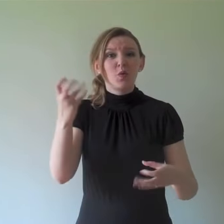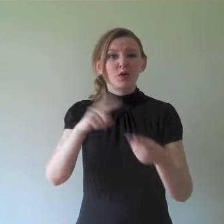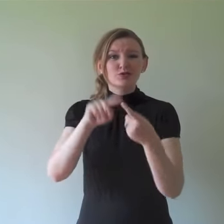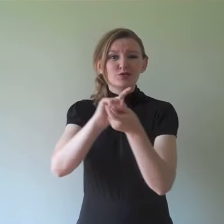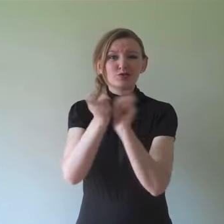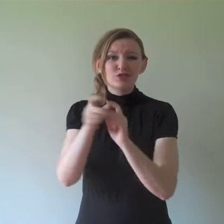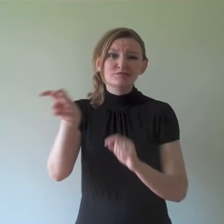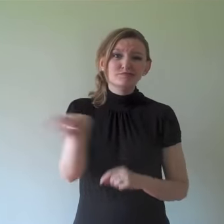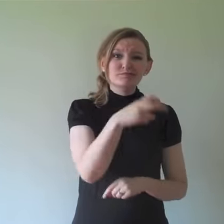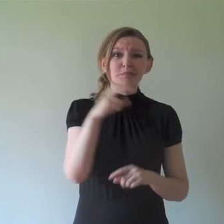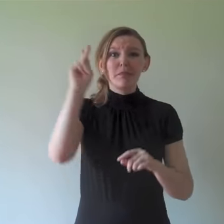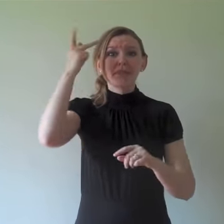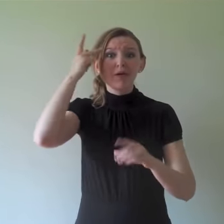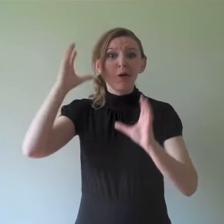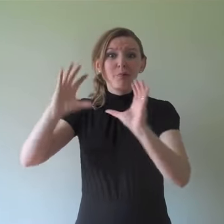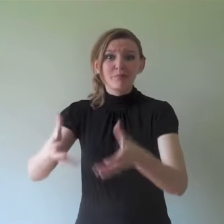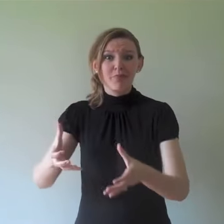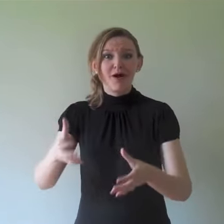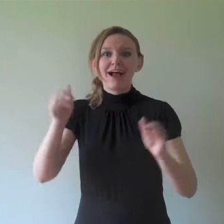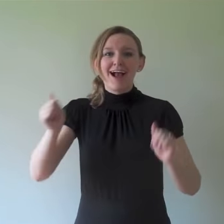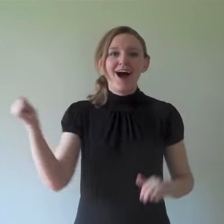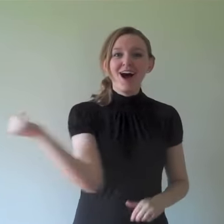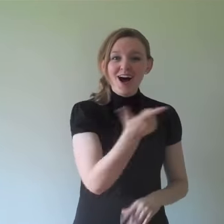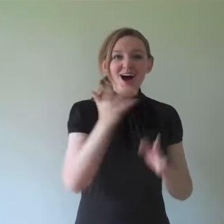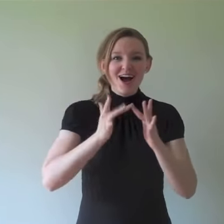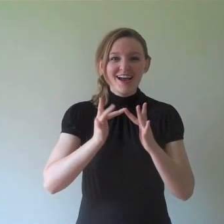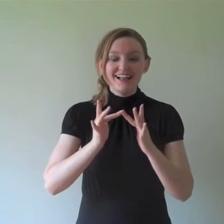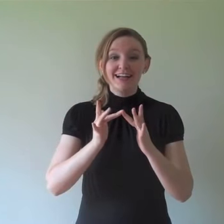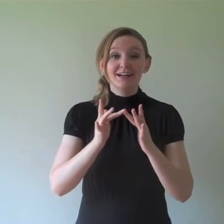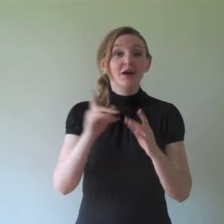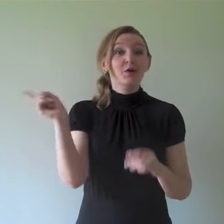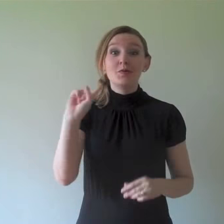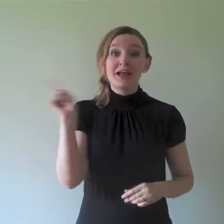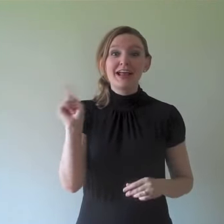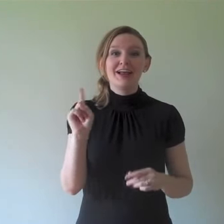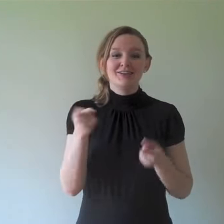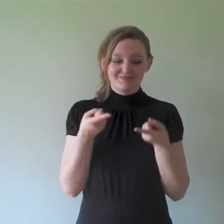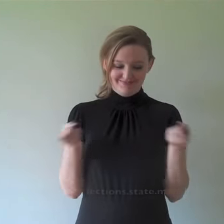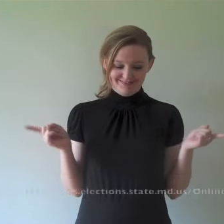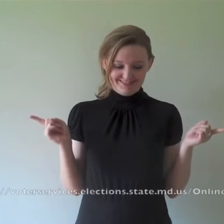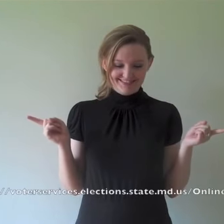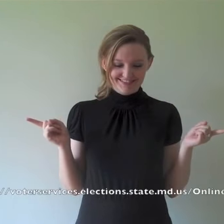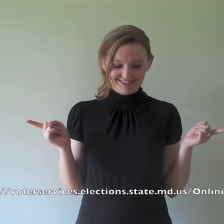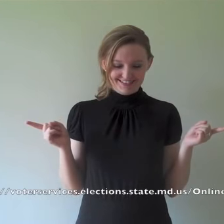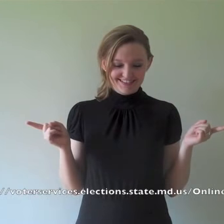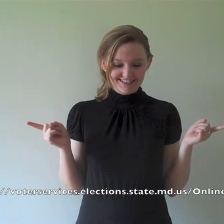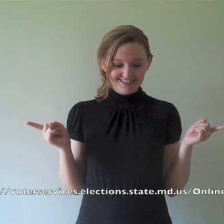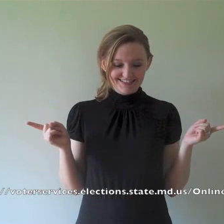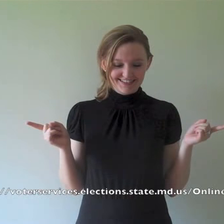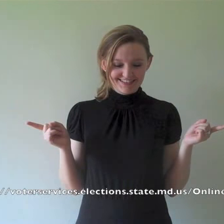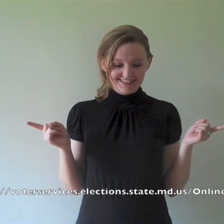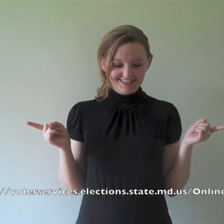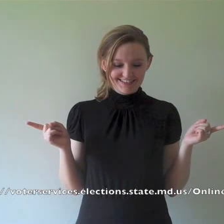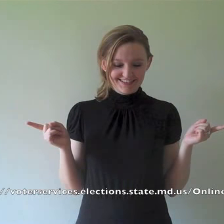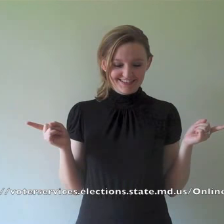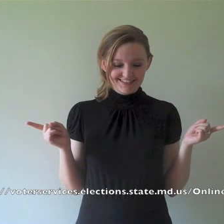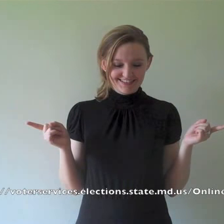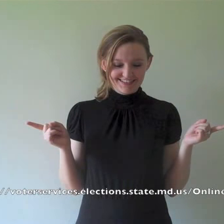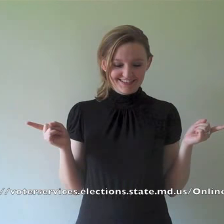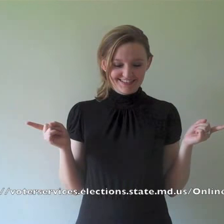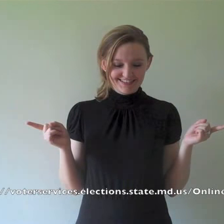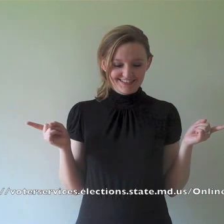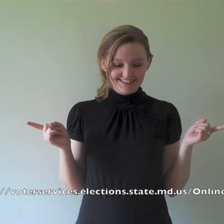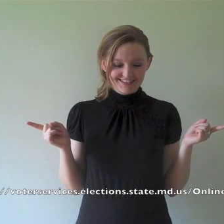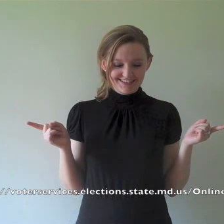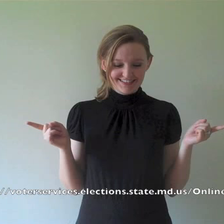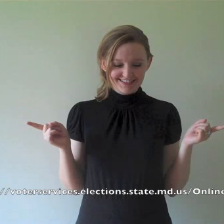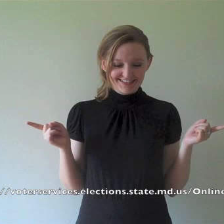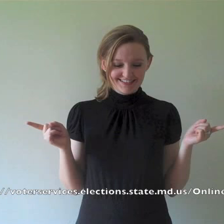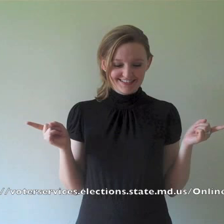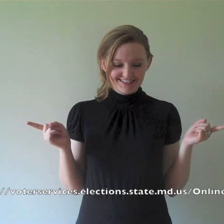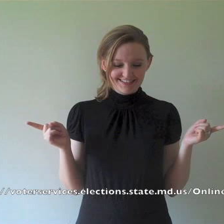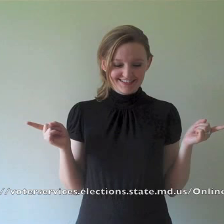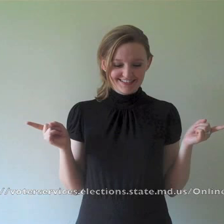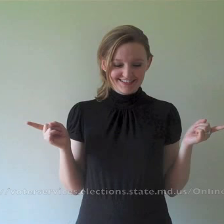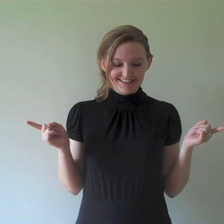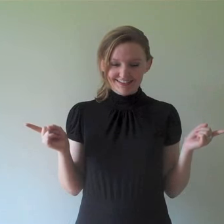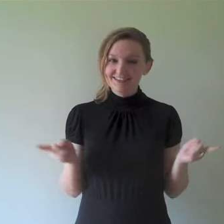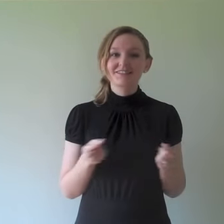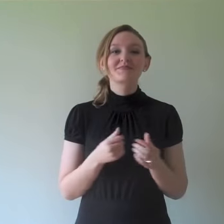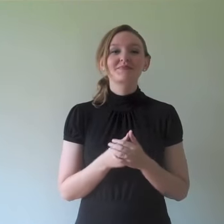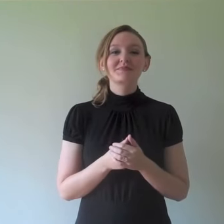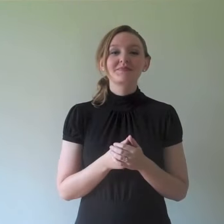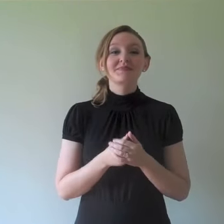https://voterservices.elections.state.md.us/OnlineVoterRegistration